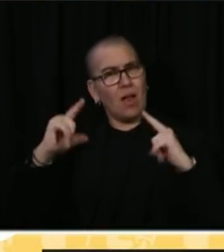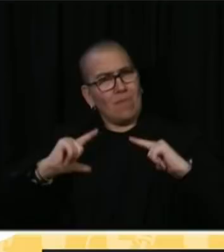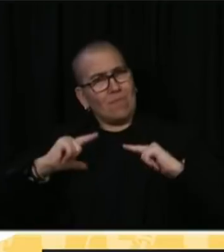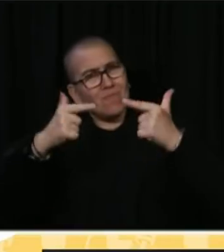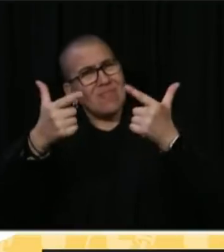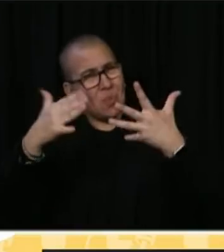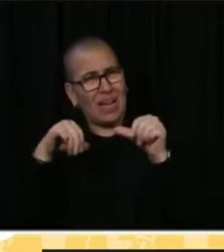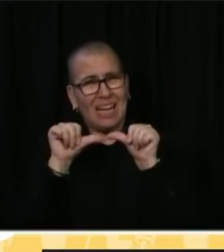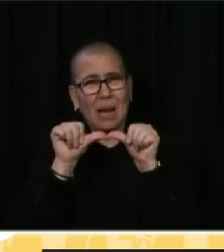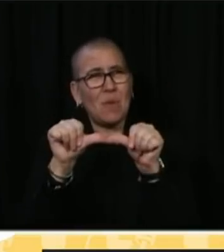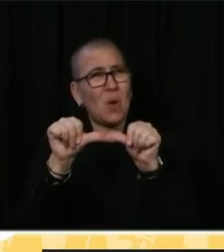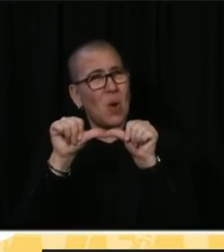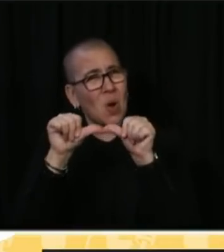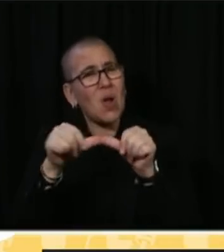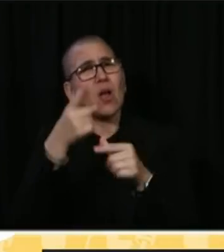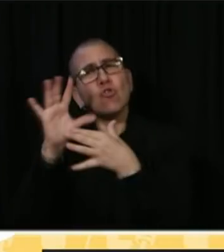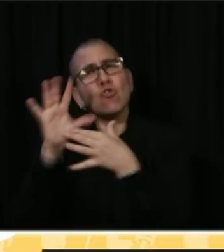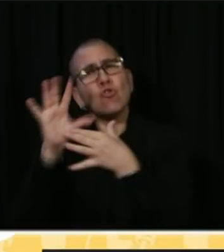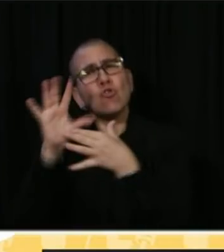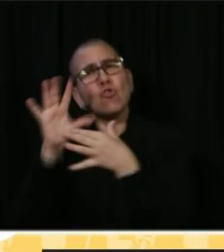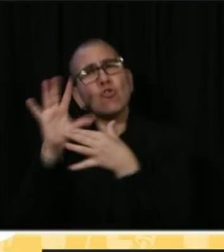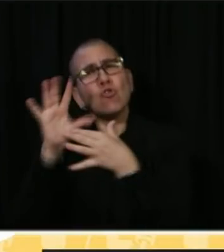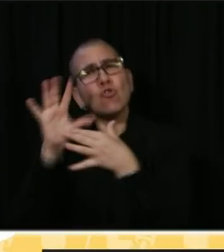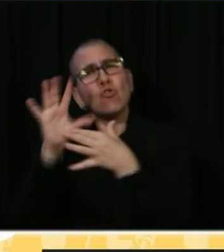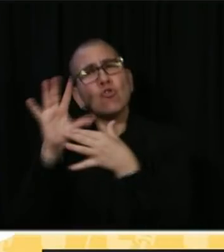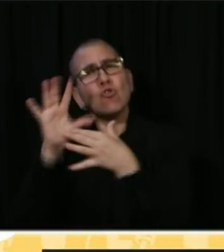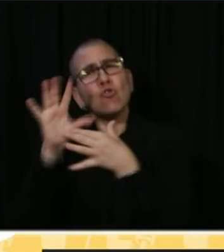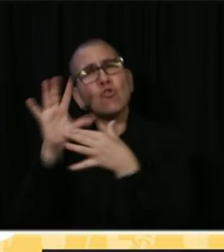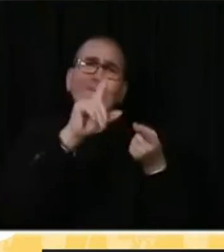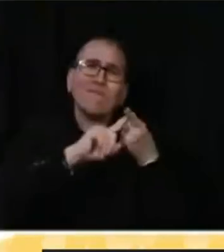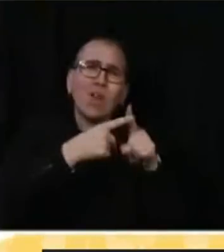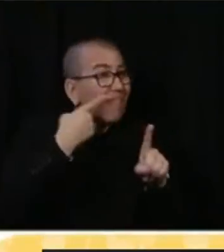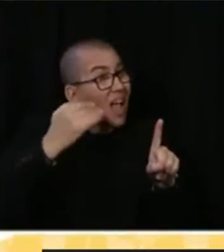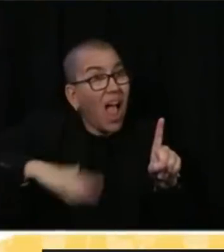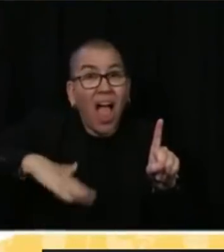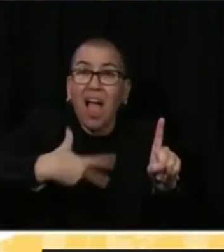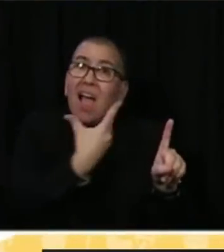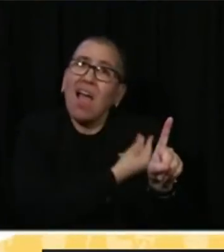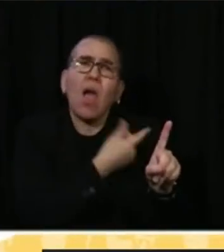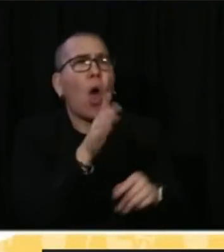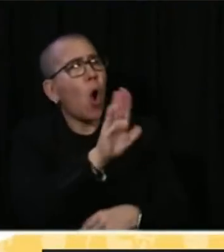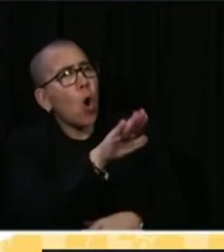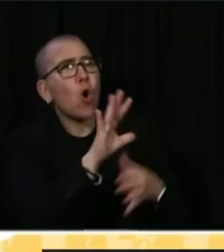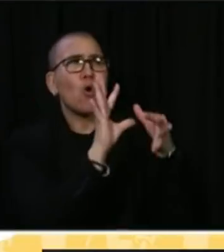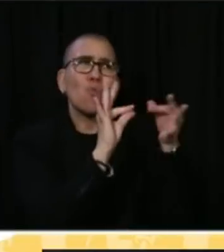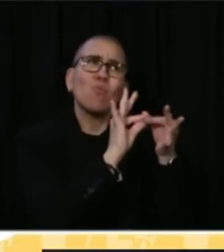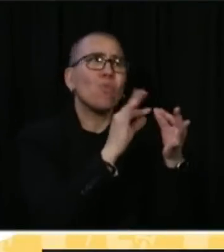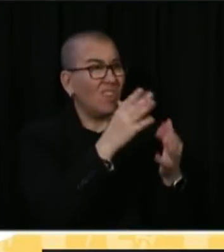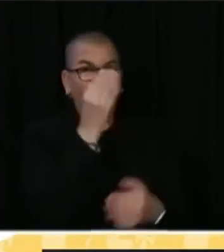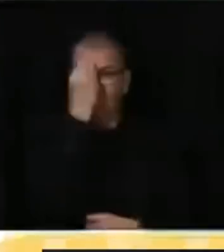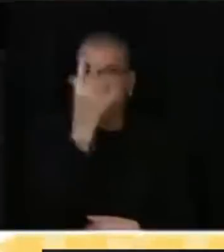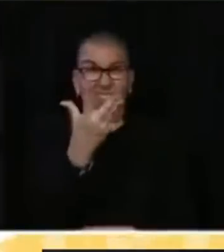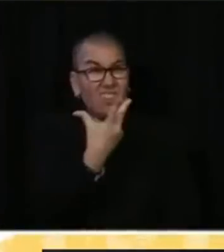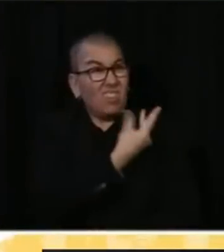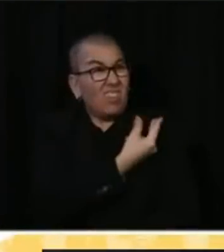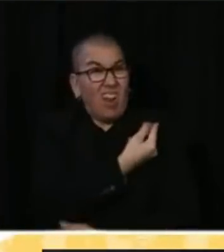OUR PATH FORWARD IS PRETTY CLEAR. MINNESOTA, THE NEXT THREE WEEKS, IT'S ON YOU TO GET THE VACCINES.